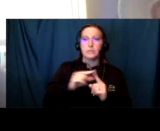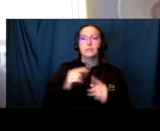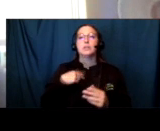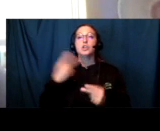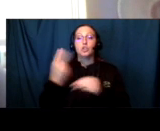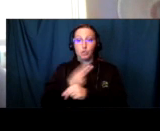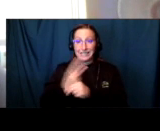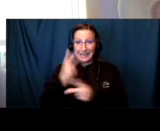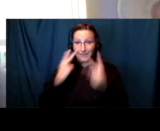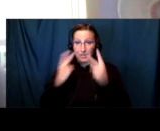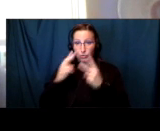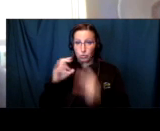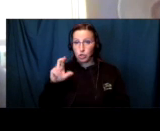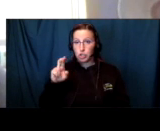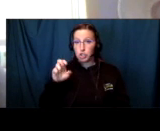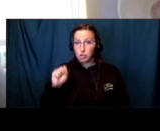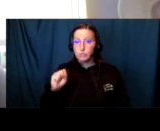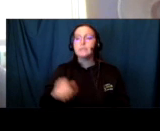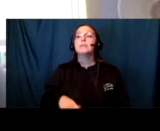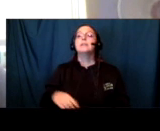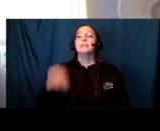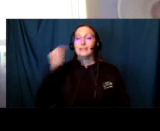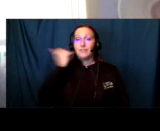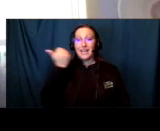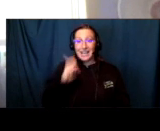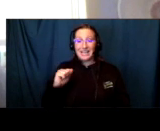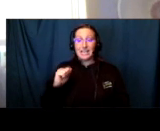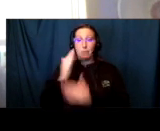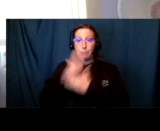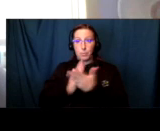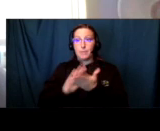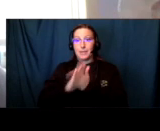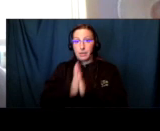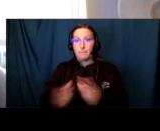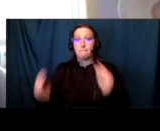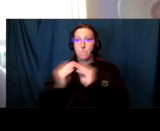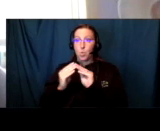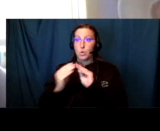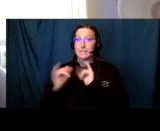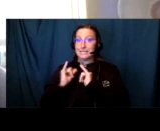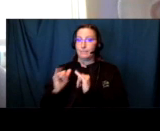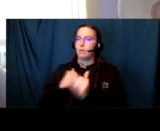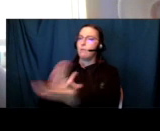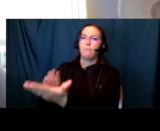there's any part of it that he's able to change to be more similar to your production, we're going to applaud that and